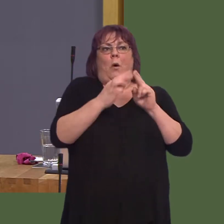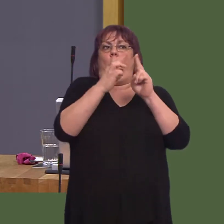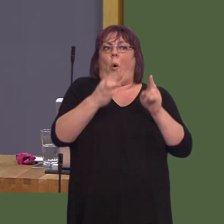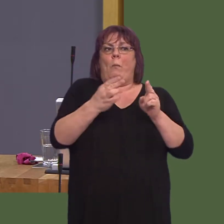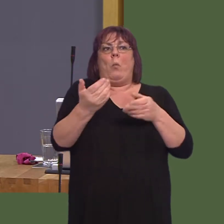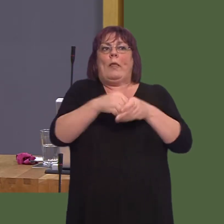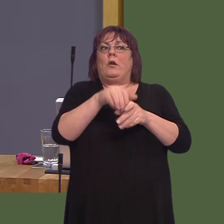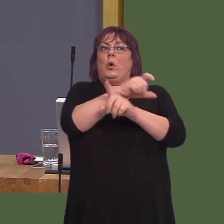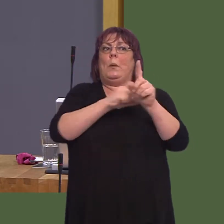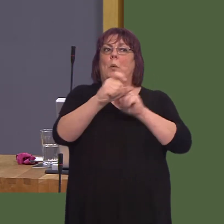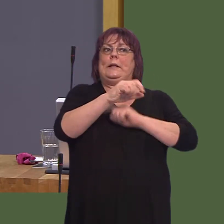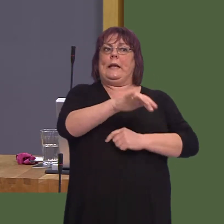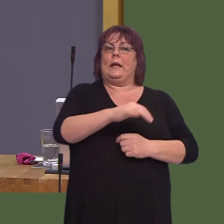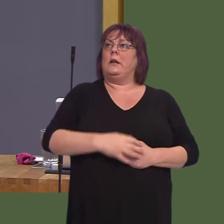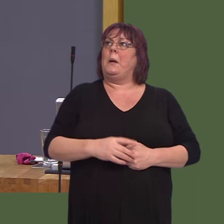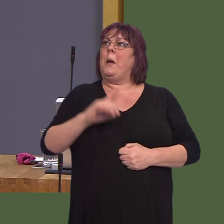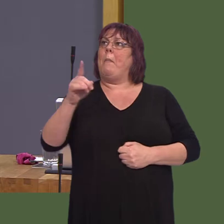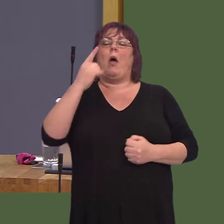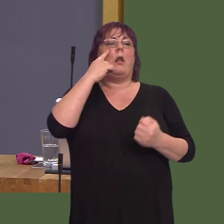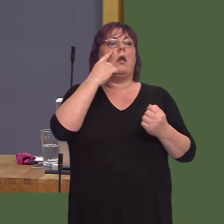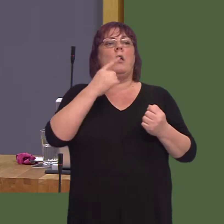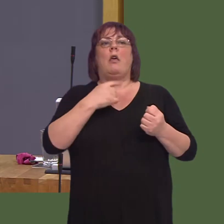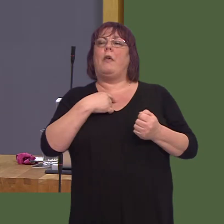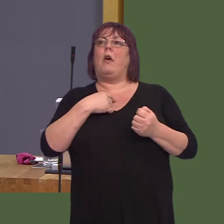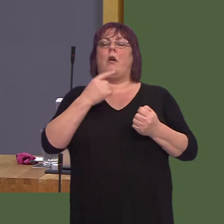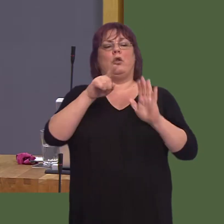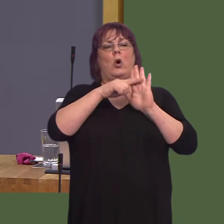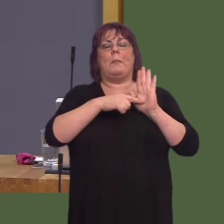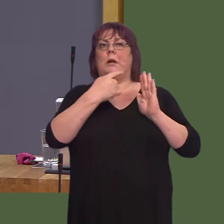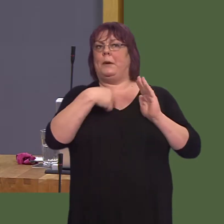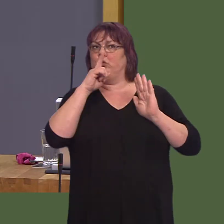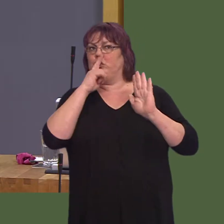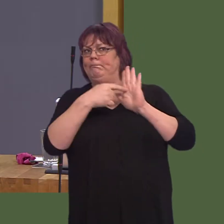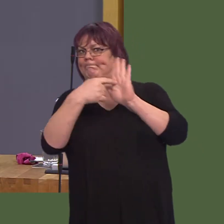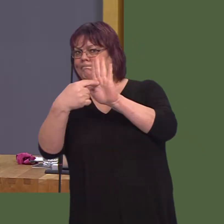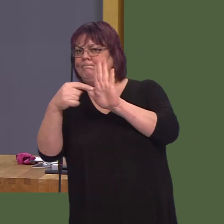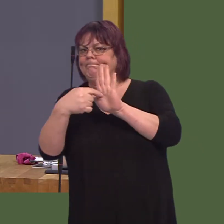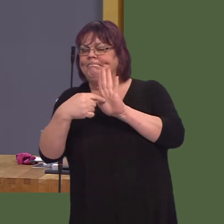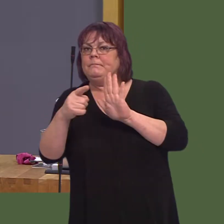and in the community, but that's not what the proposals in the leaked document appear to be about.